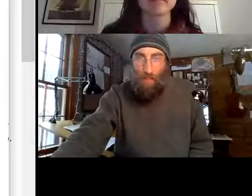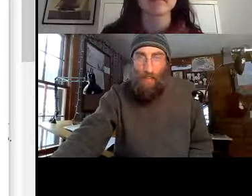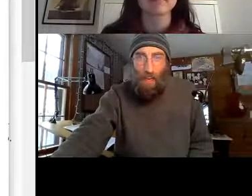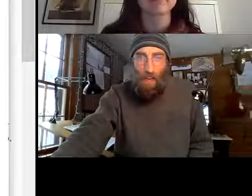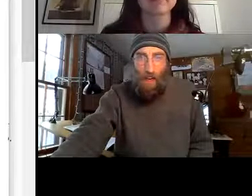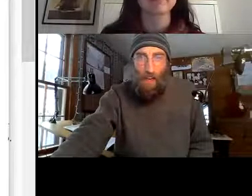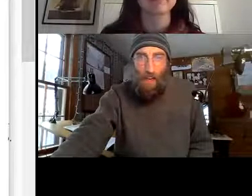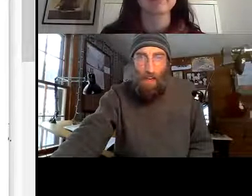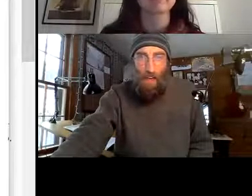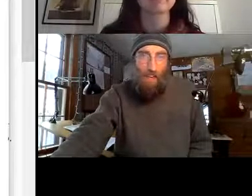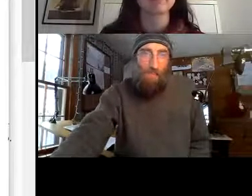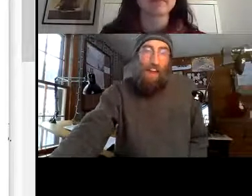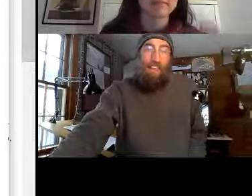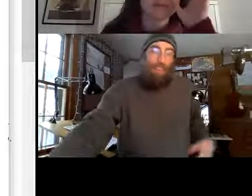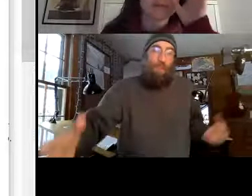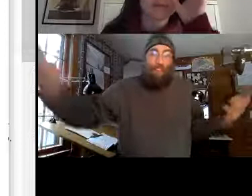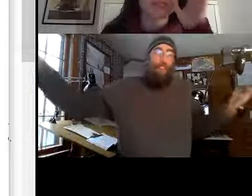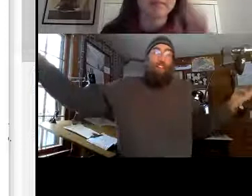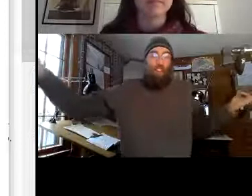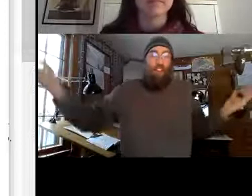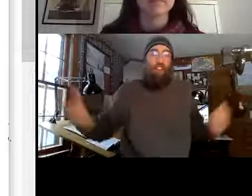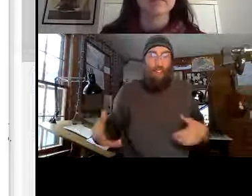came across um-- I didn't find it, it was there on the shelf,